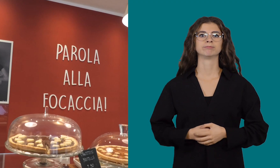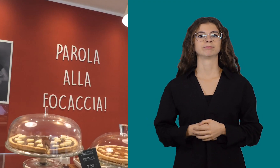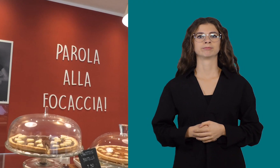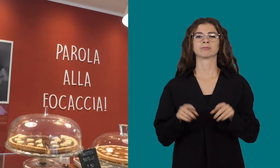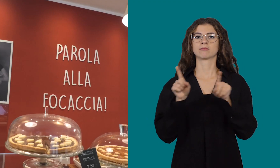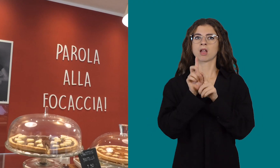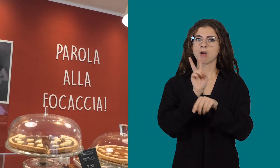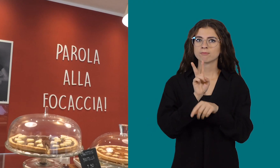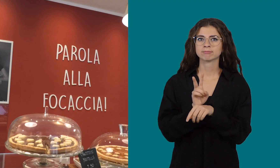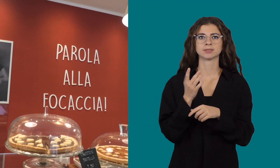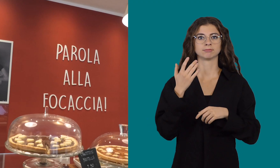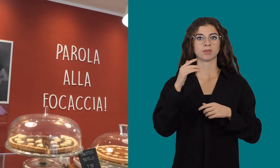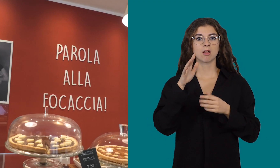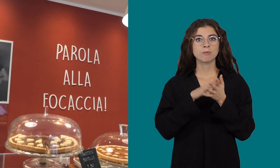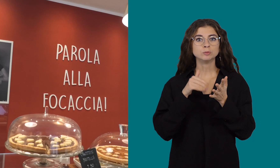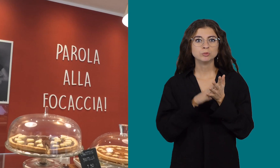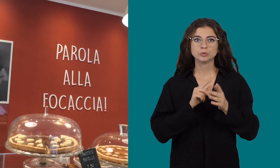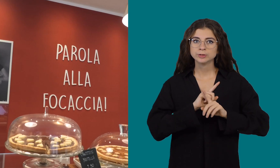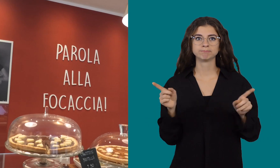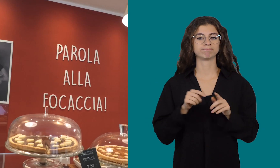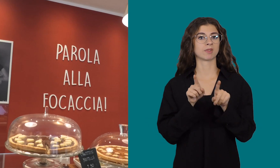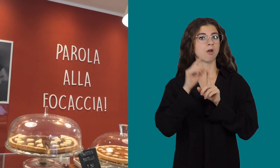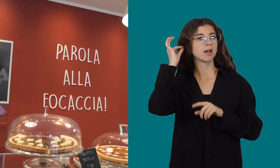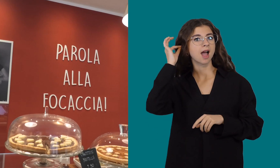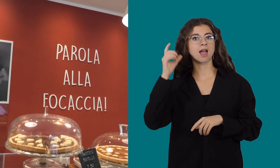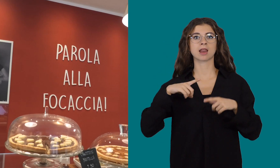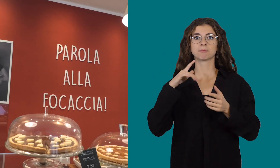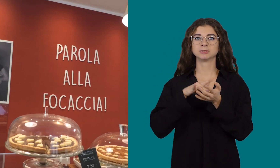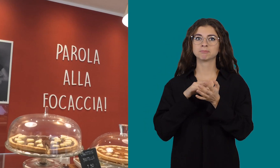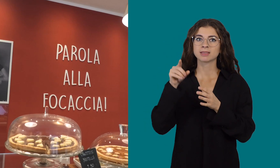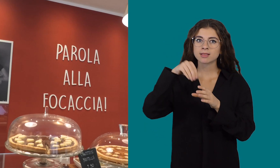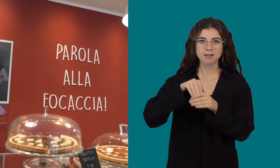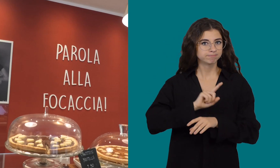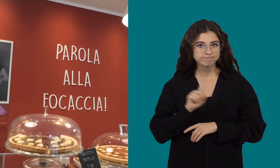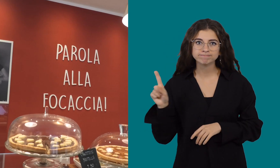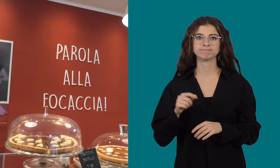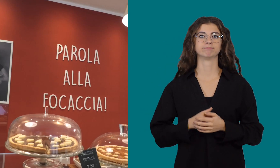One must be careful not to get dirt or hair in the food